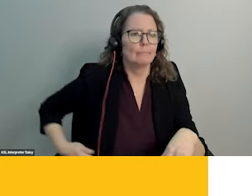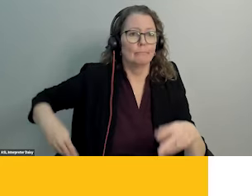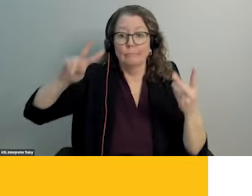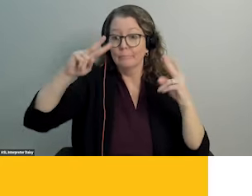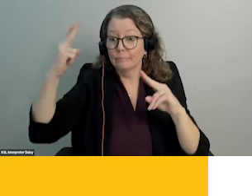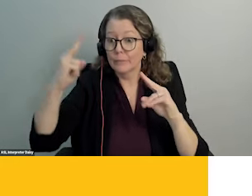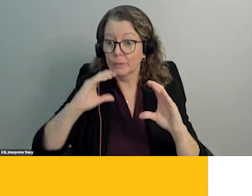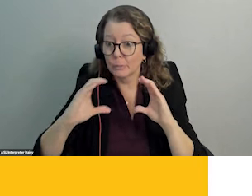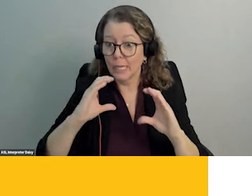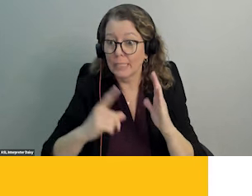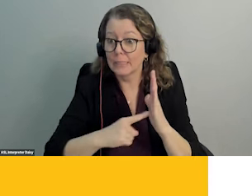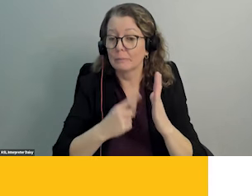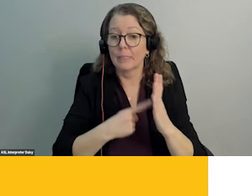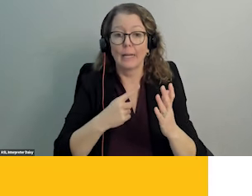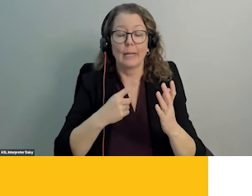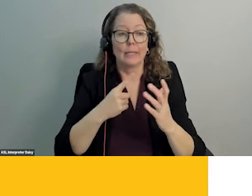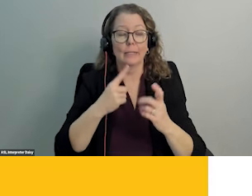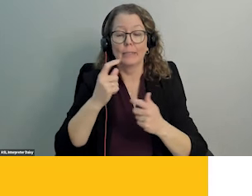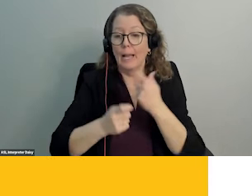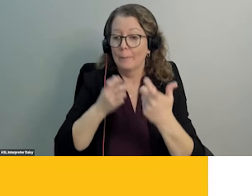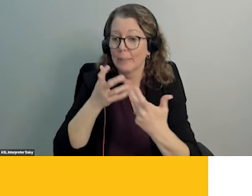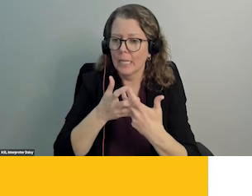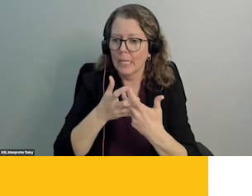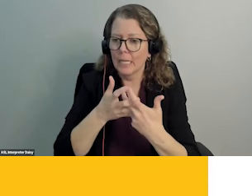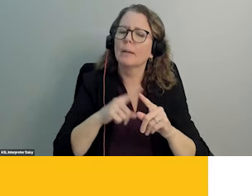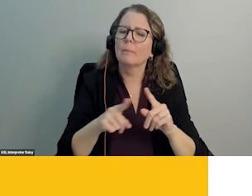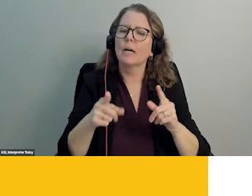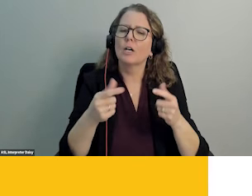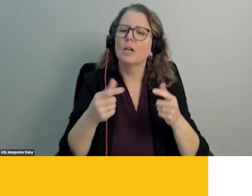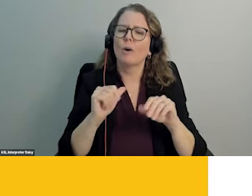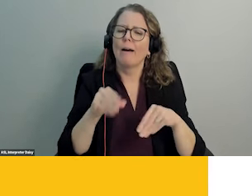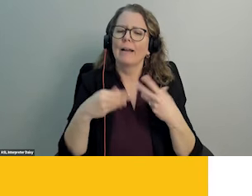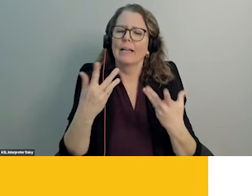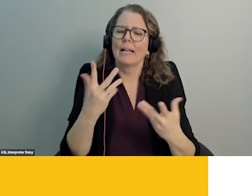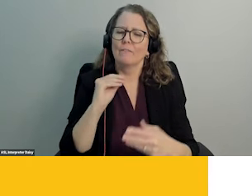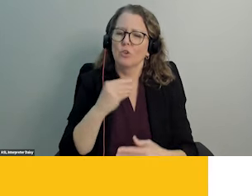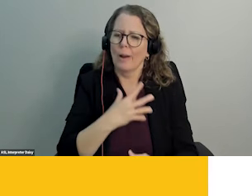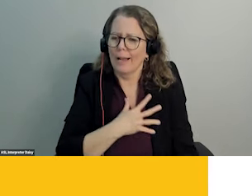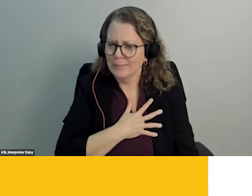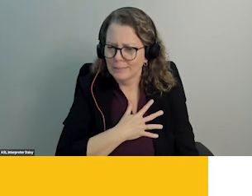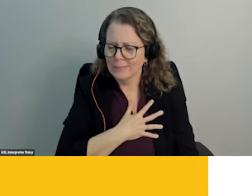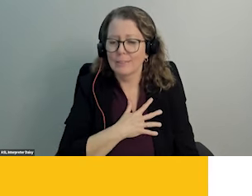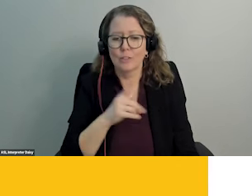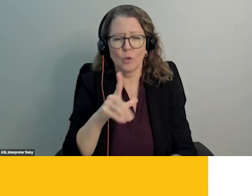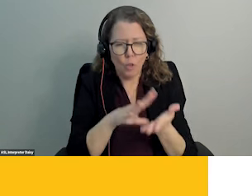behind some accommodations, but always handle it with grace and know that as you learn more,